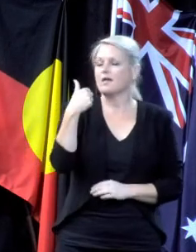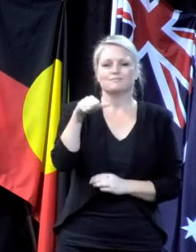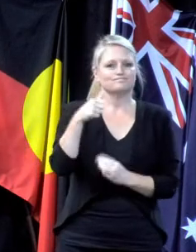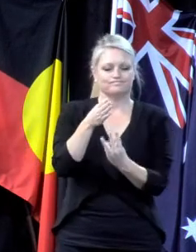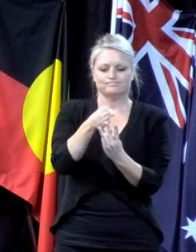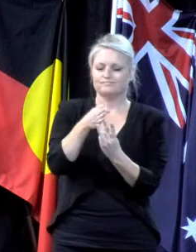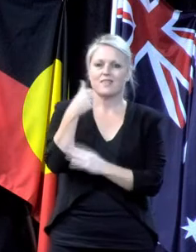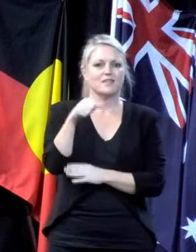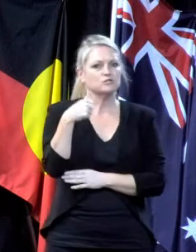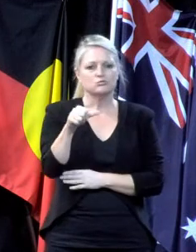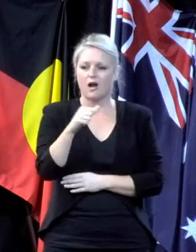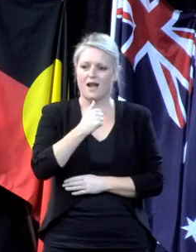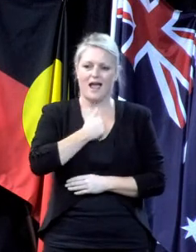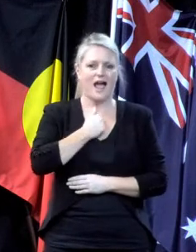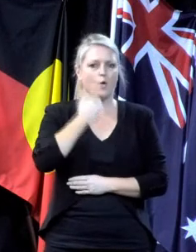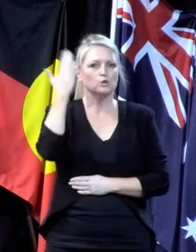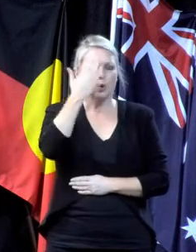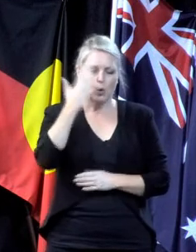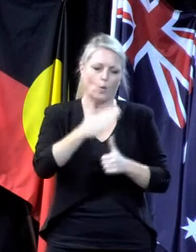across our schools.